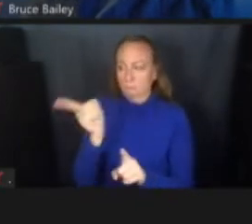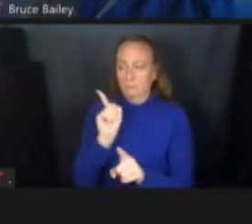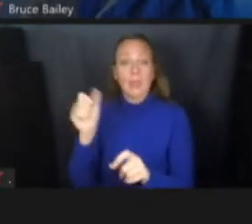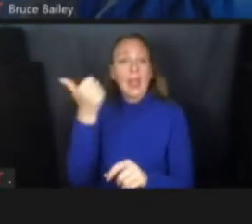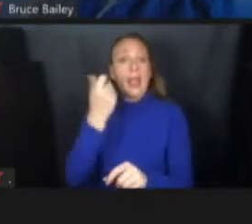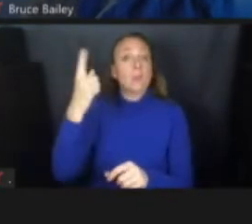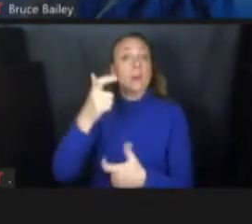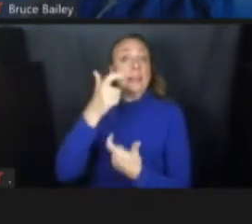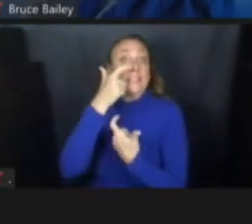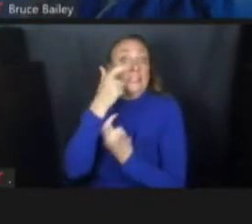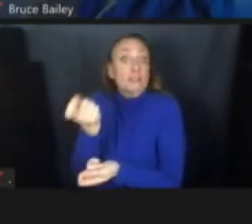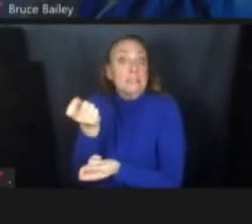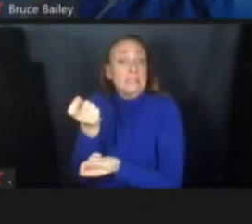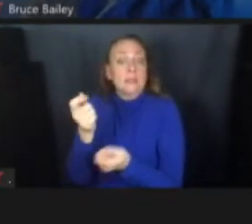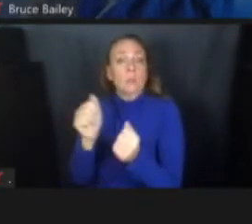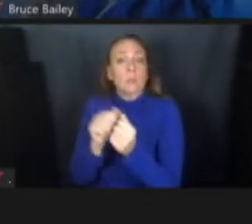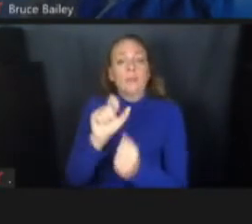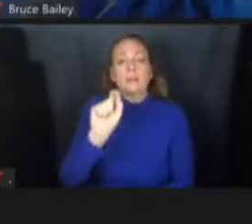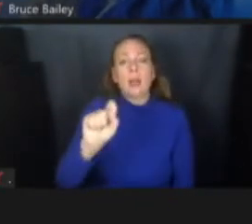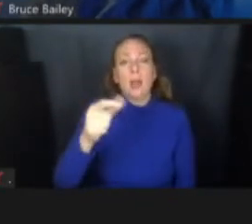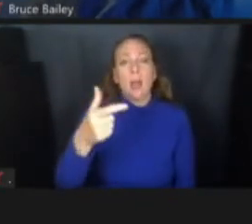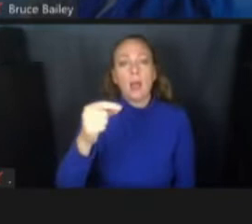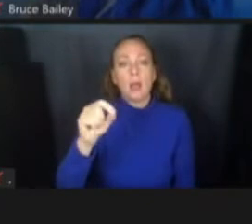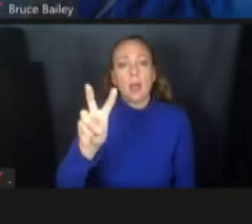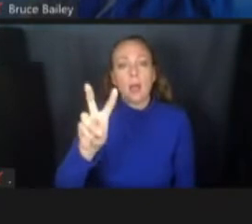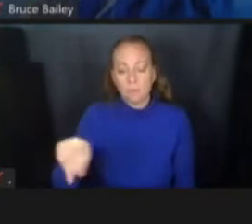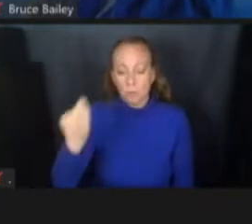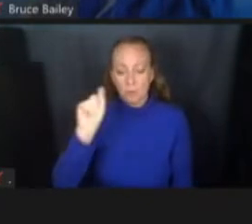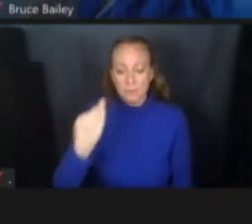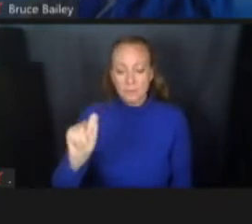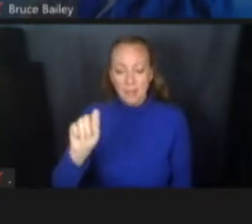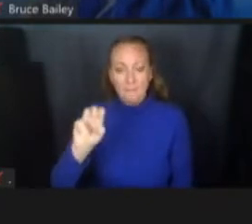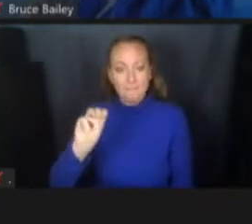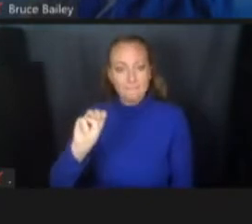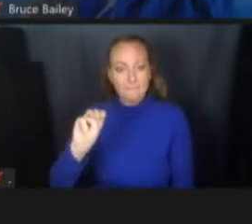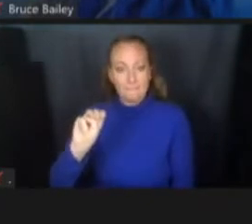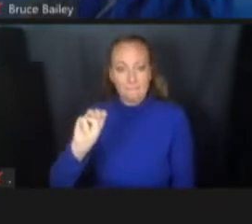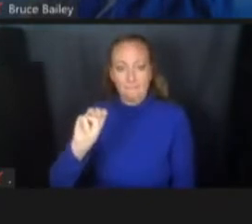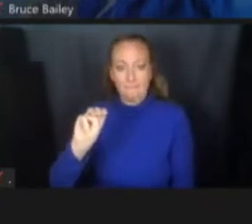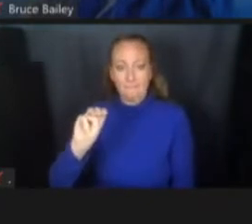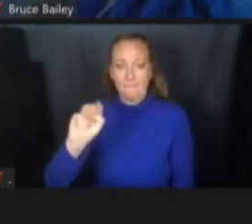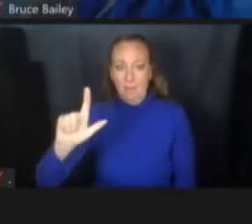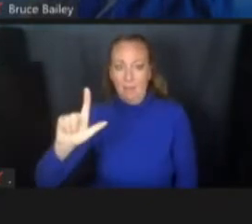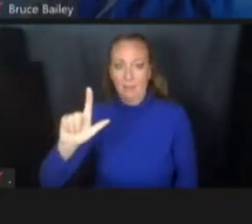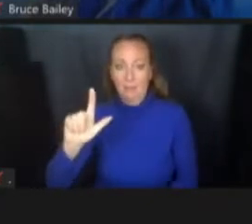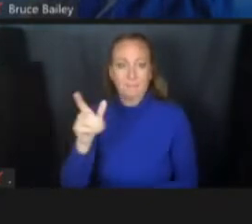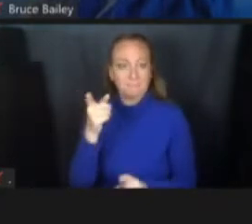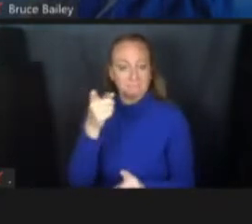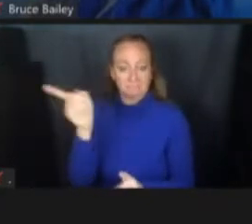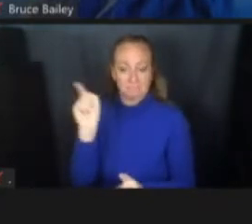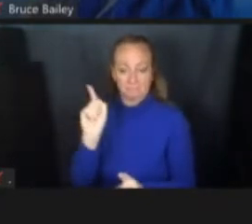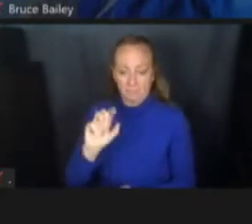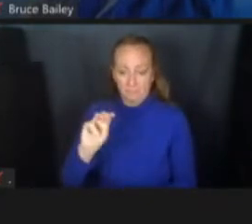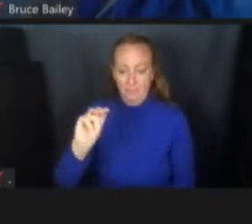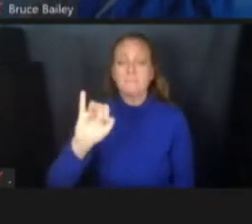or .mil email address. So it includes people from across government. Issues raised,